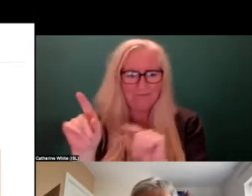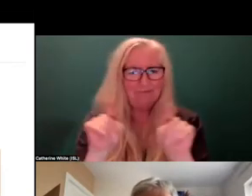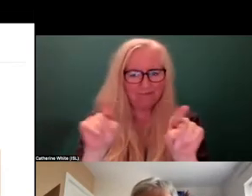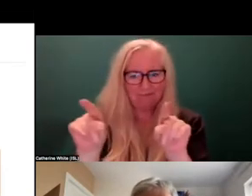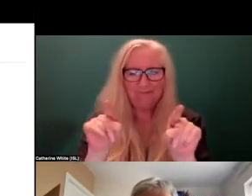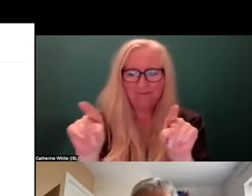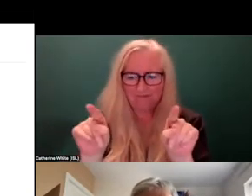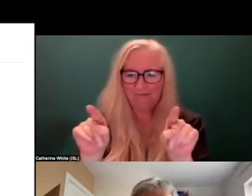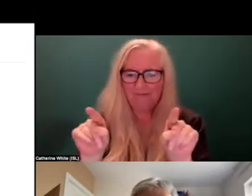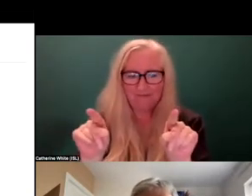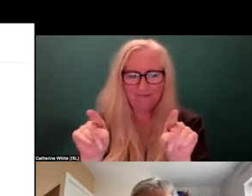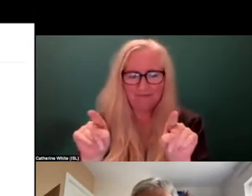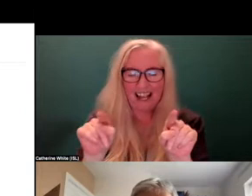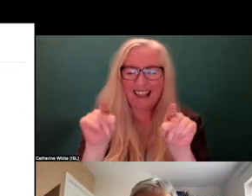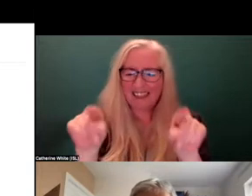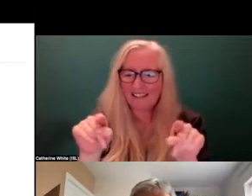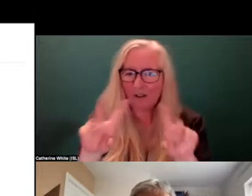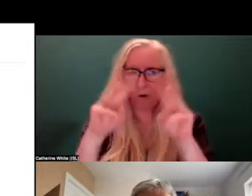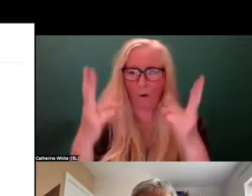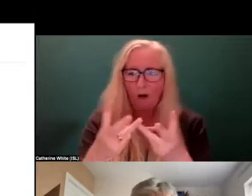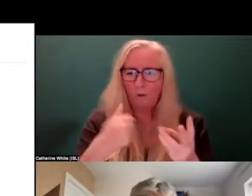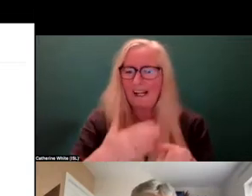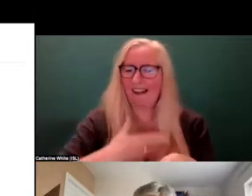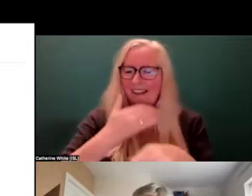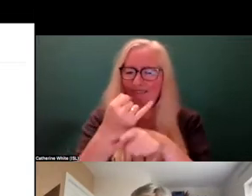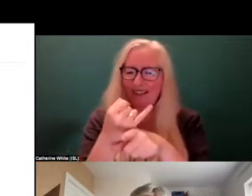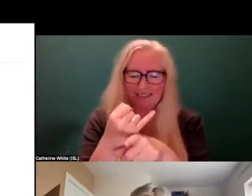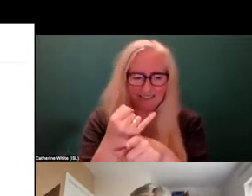and for the environments that we're living in.